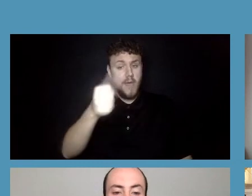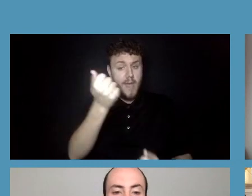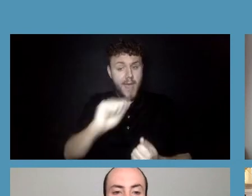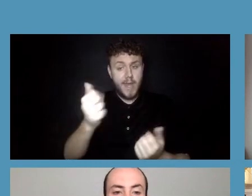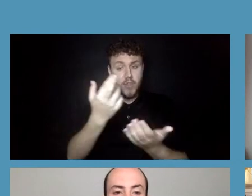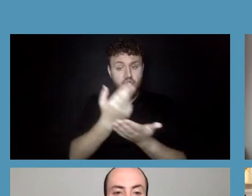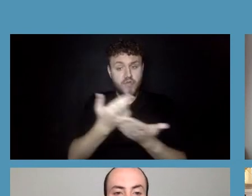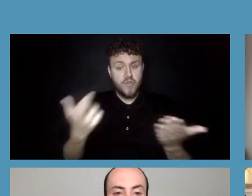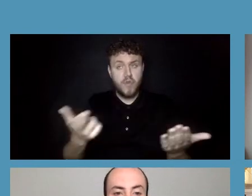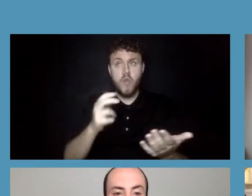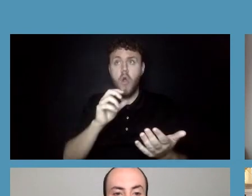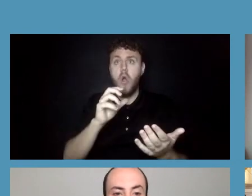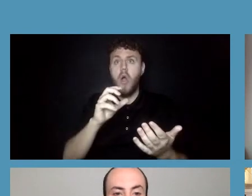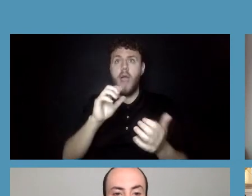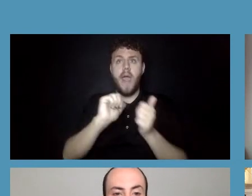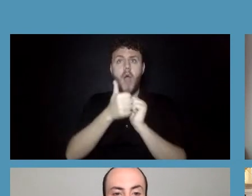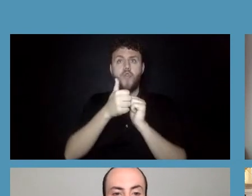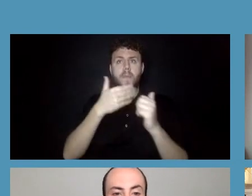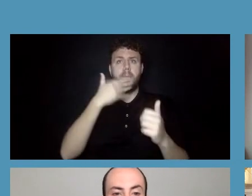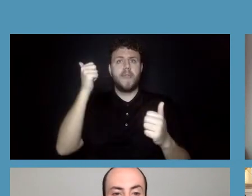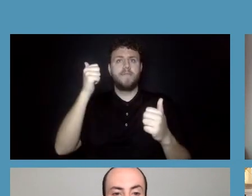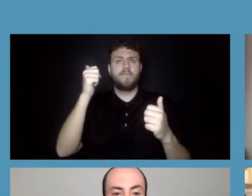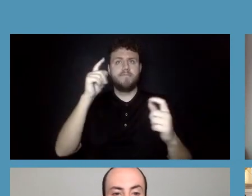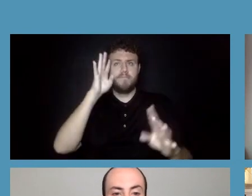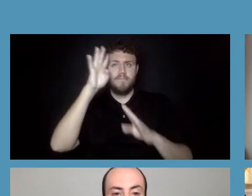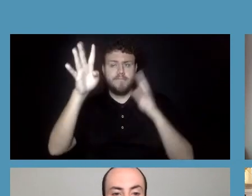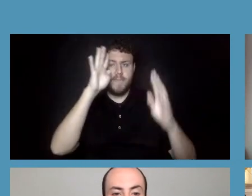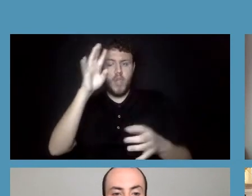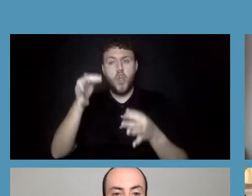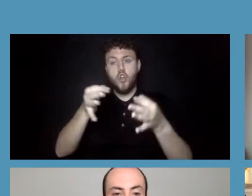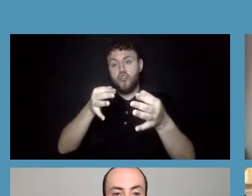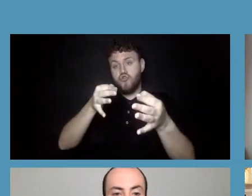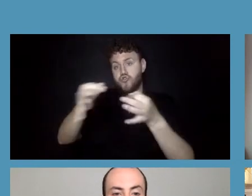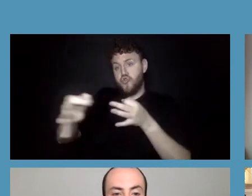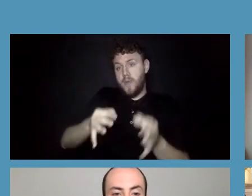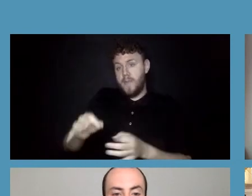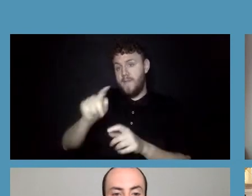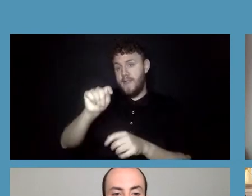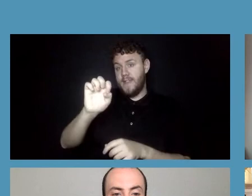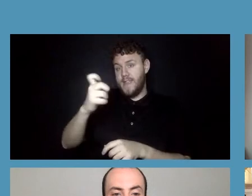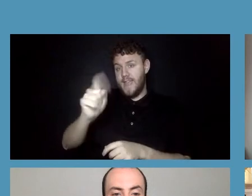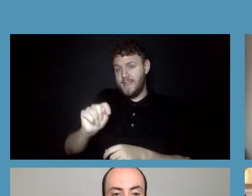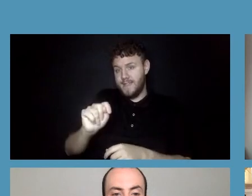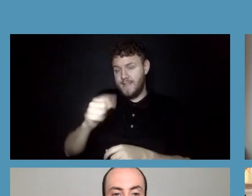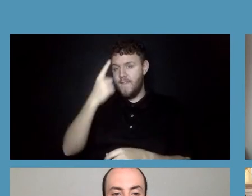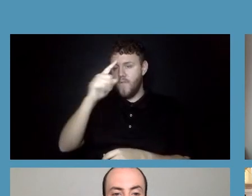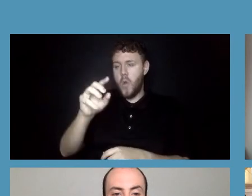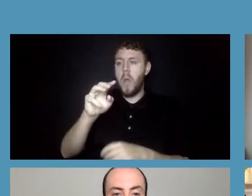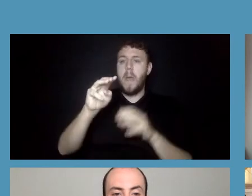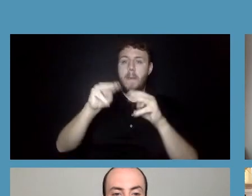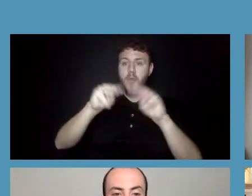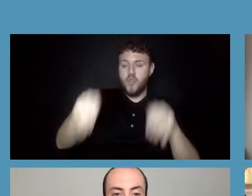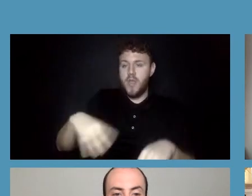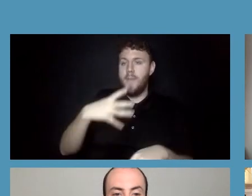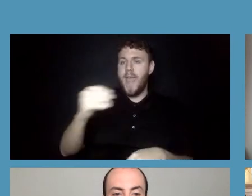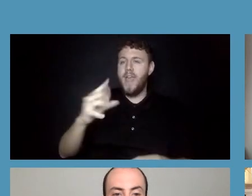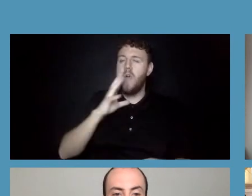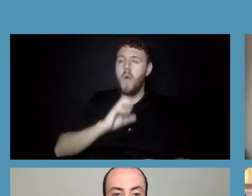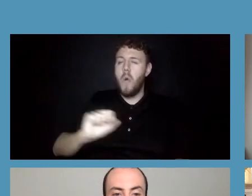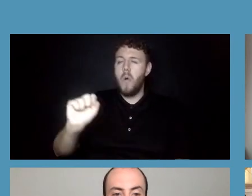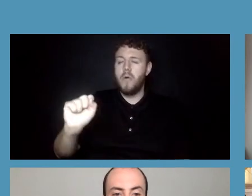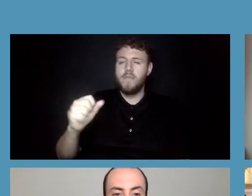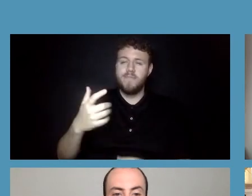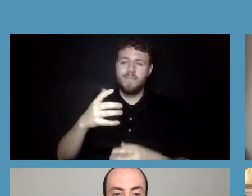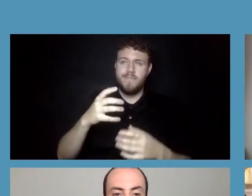on how to best create descriptive text for museum and archival items specifically? And